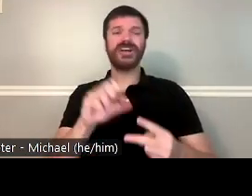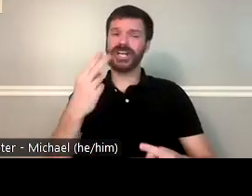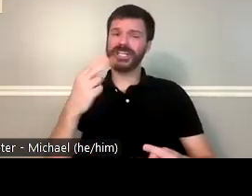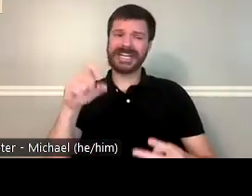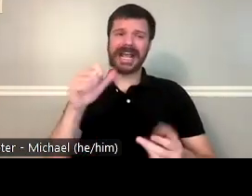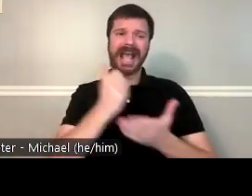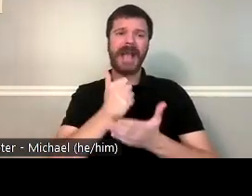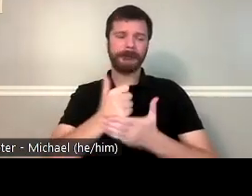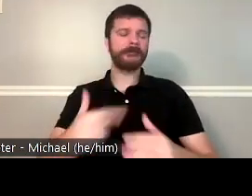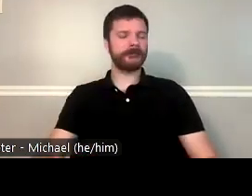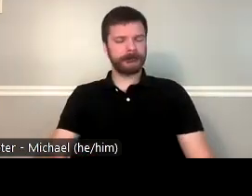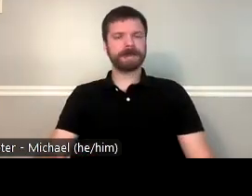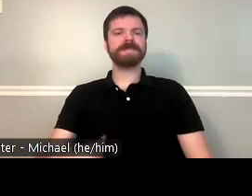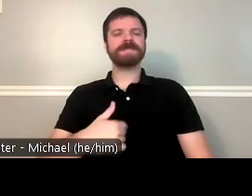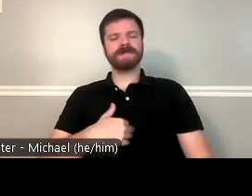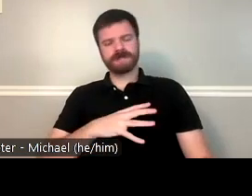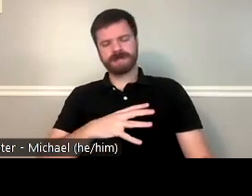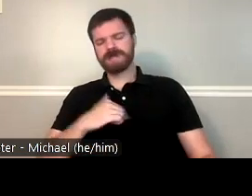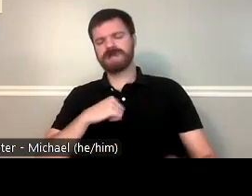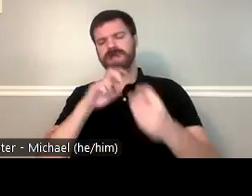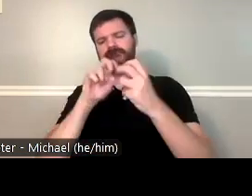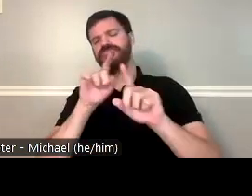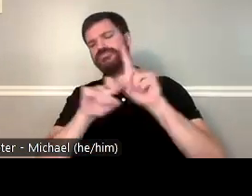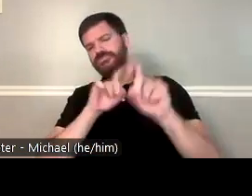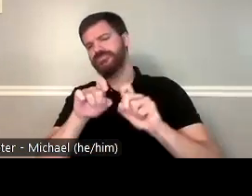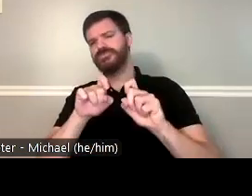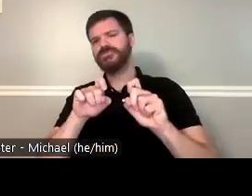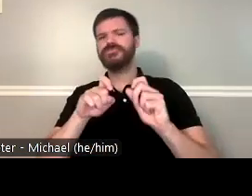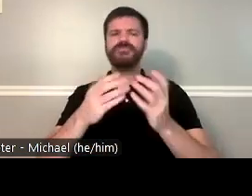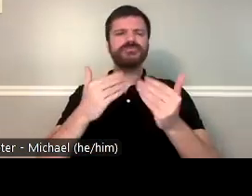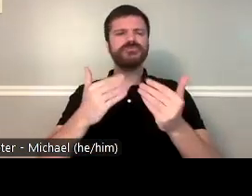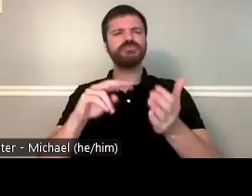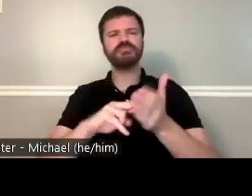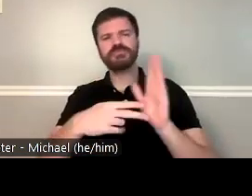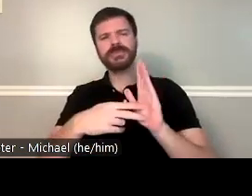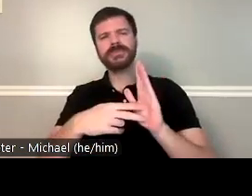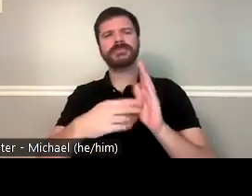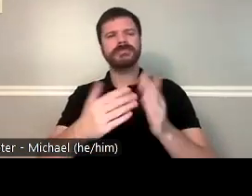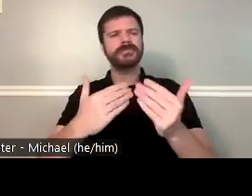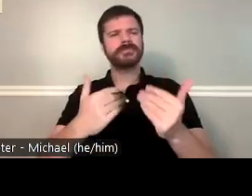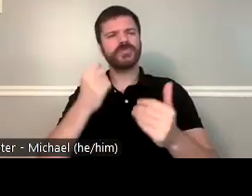just in talking with her and understanding how she made meaning of what happened uh she saidwell I'm